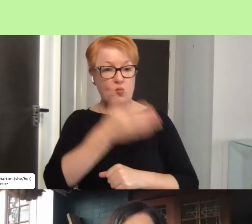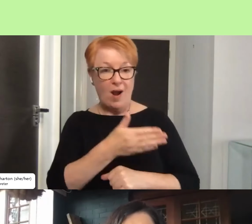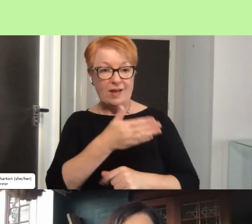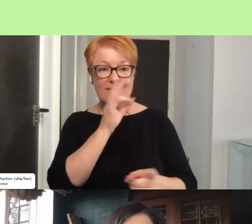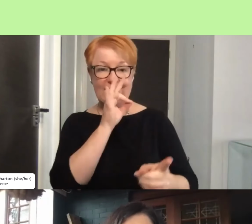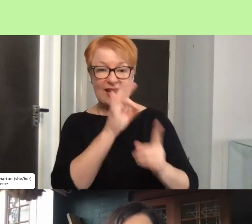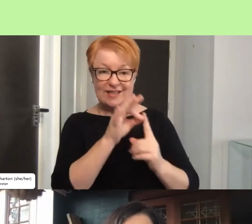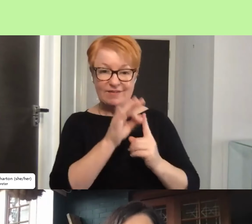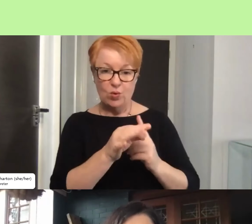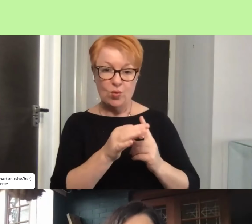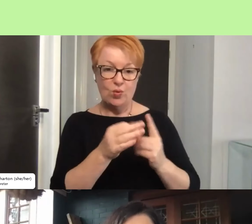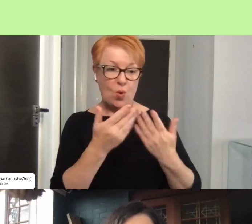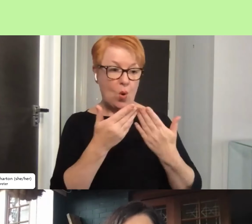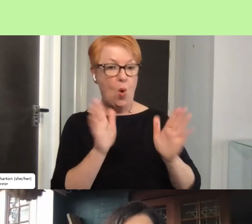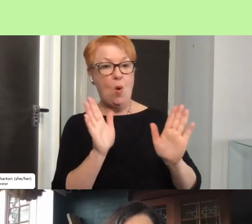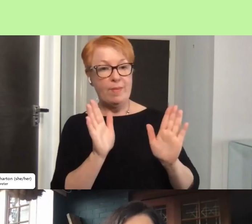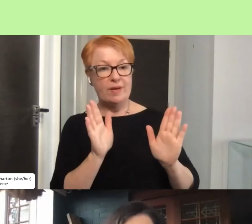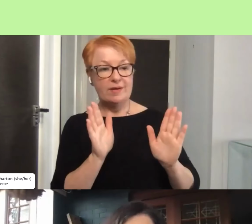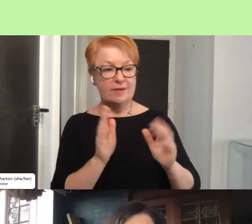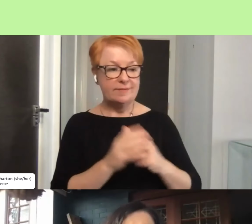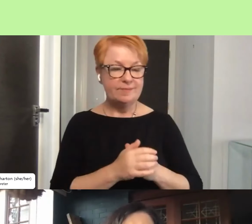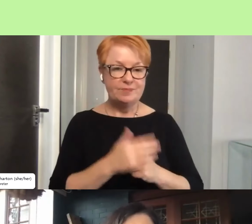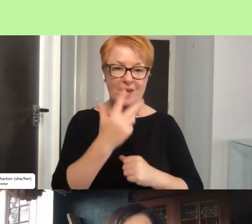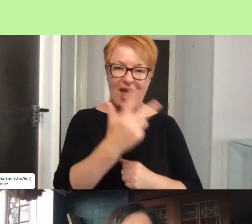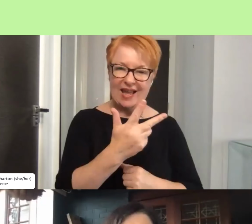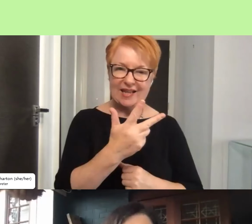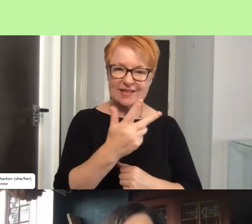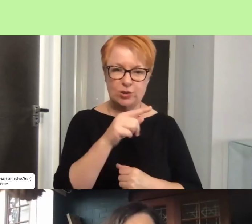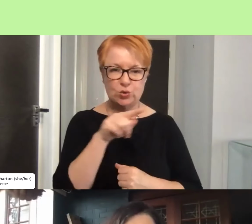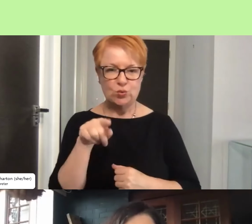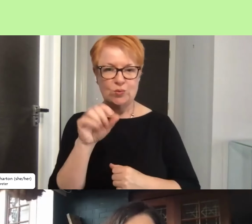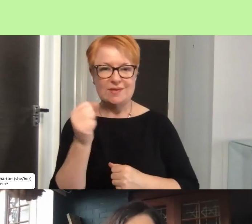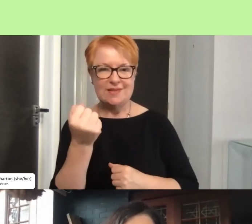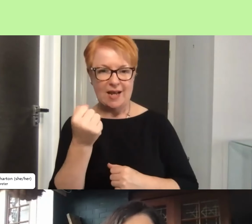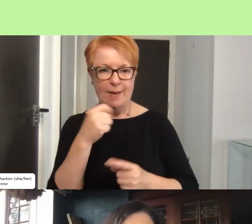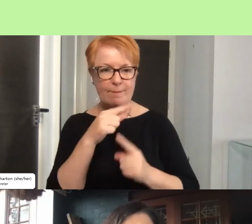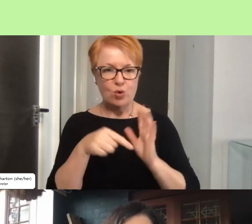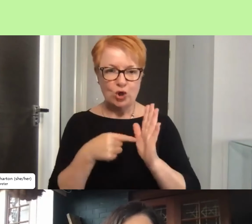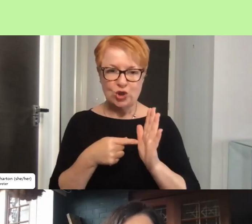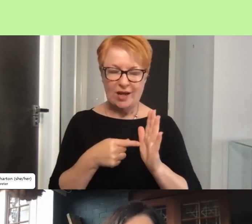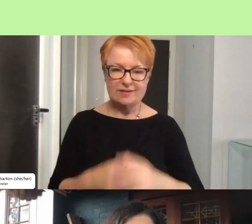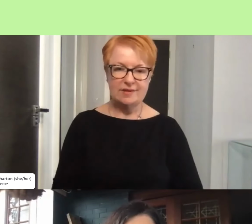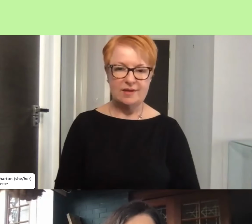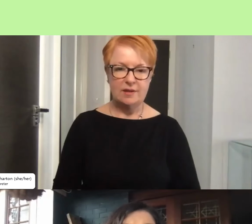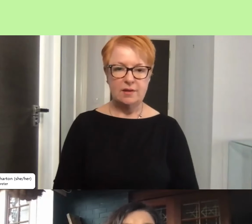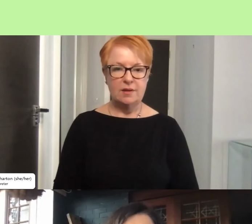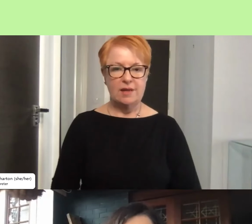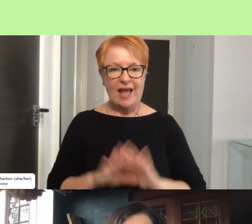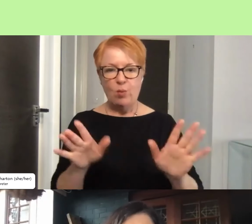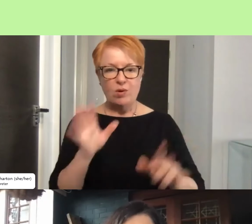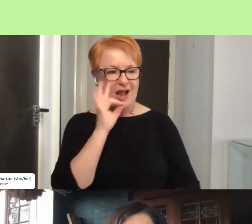for a couple of projects, or eight or ten projects, and it wasn't like, what kind of art do you want? There was like, what are your desires?